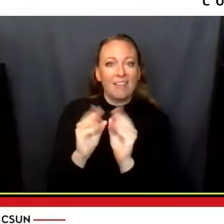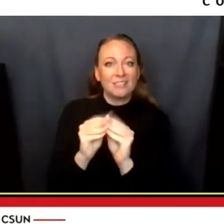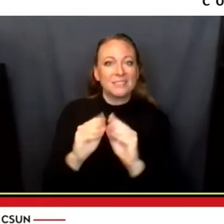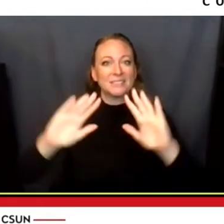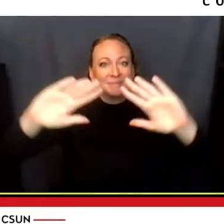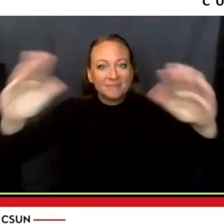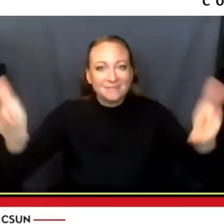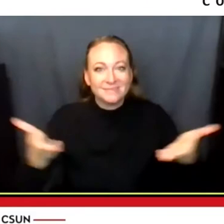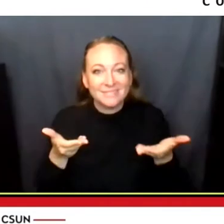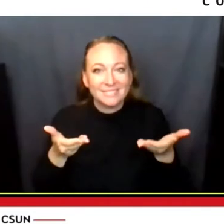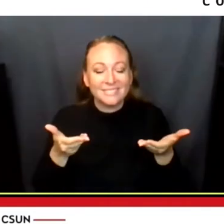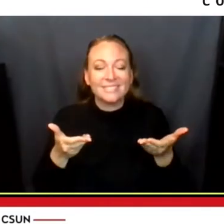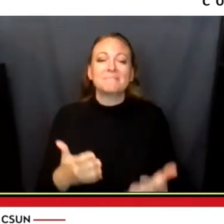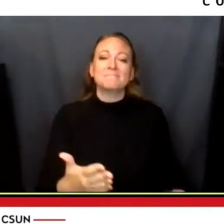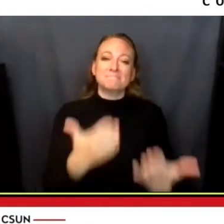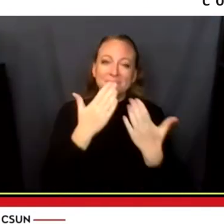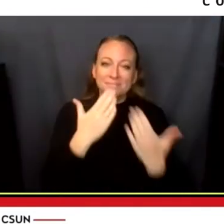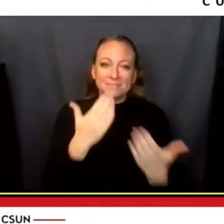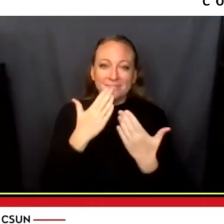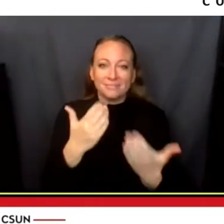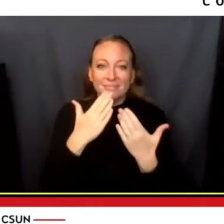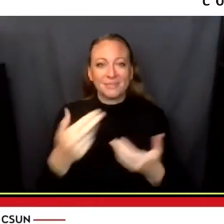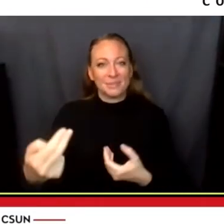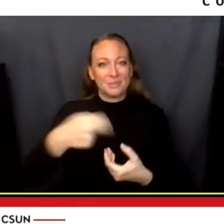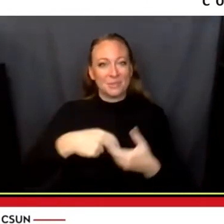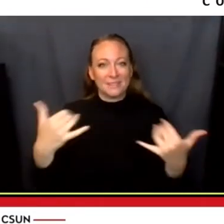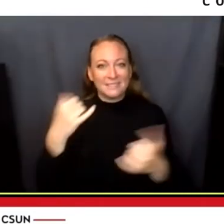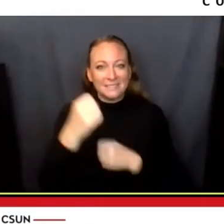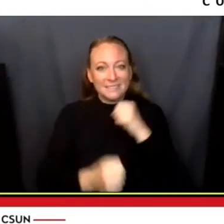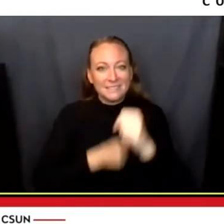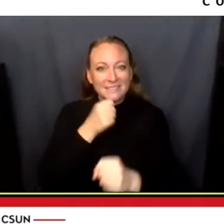for joining us this year and not just for supporting us,